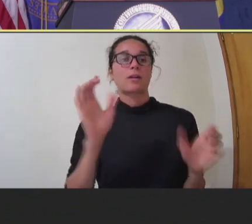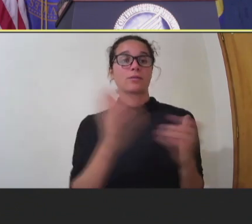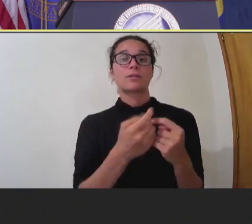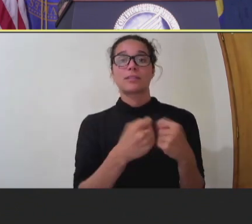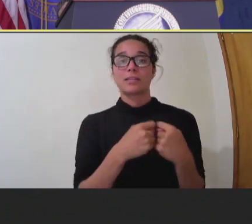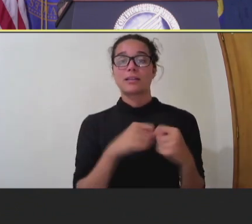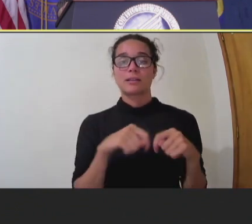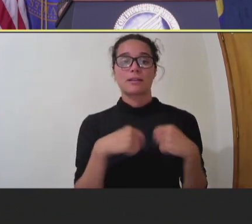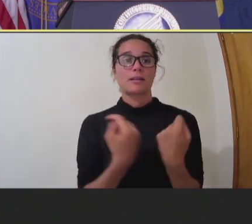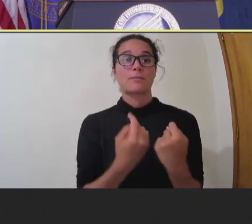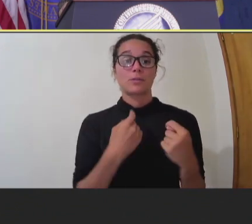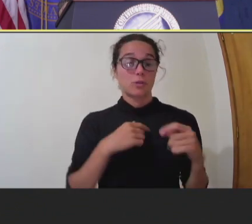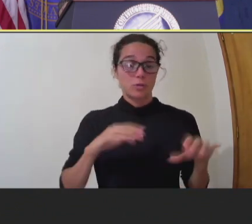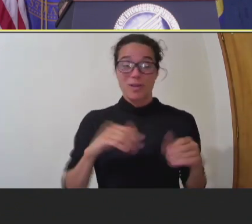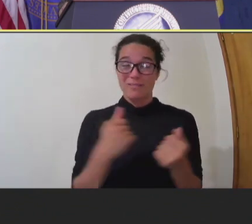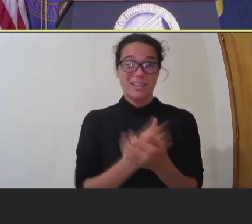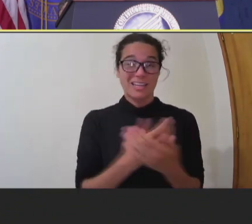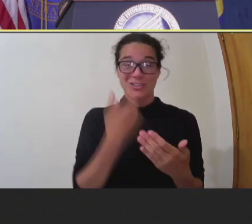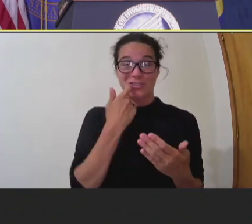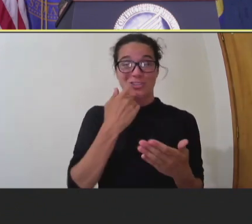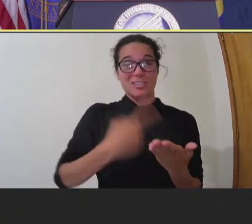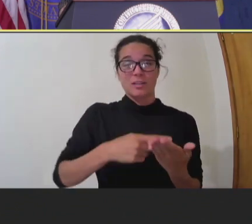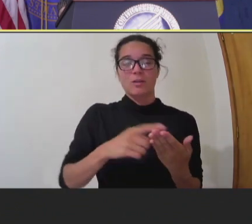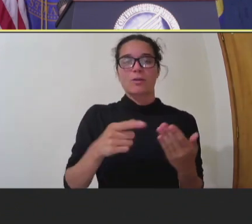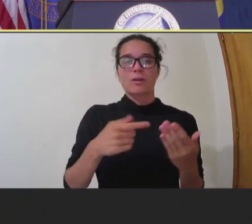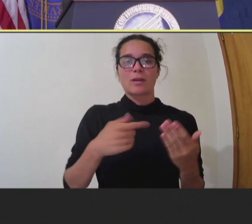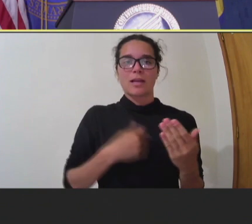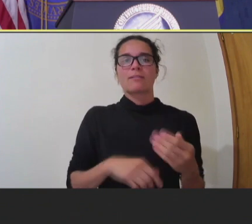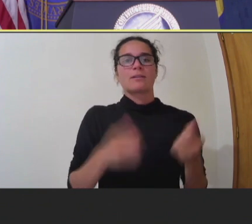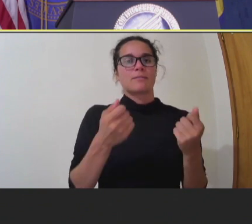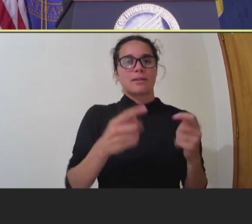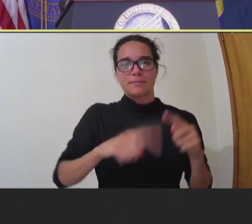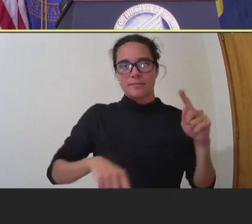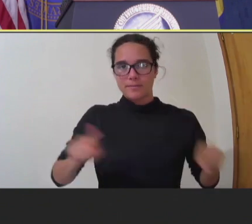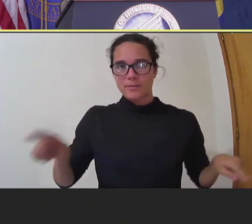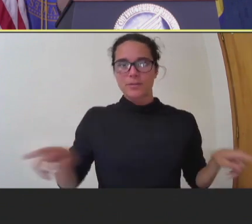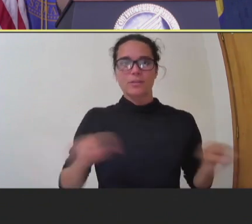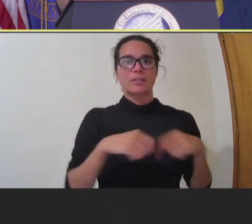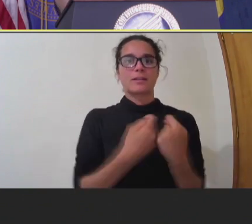we have a very interdisciplinary team that actually has specialized cores, and